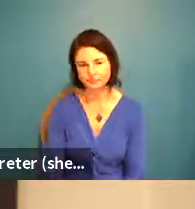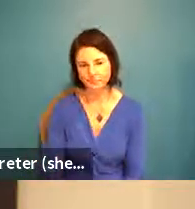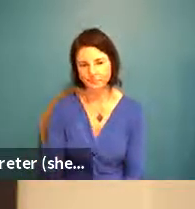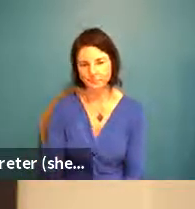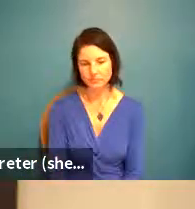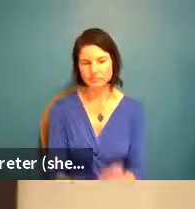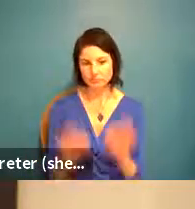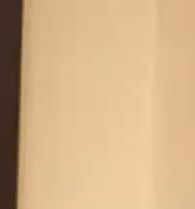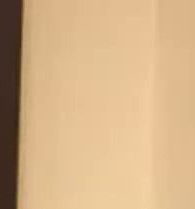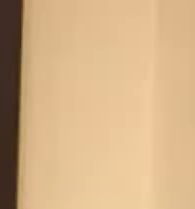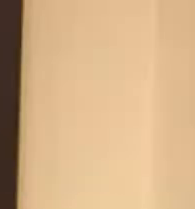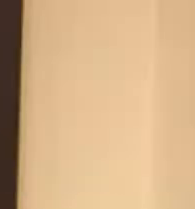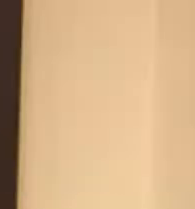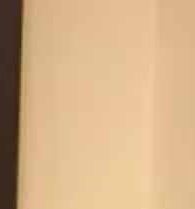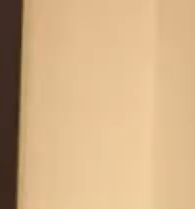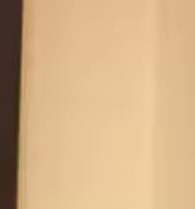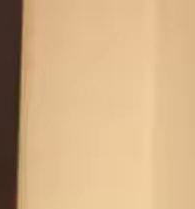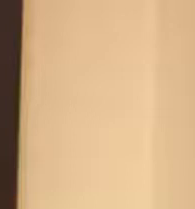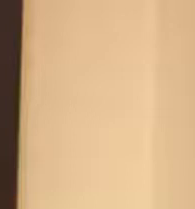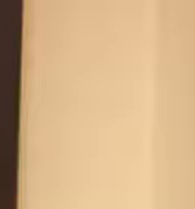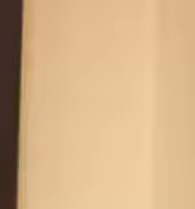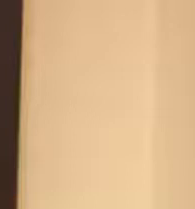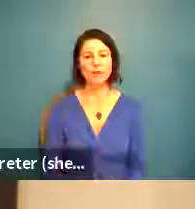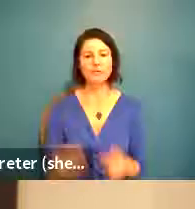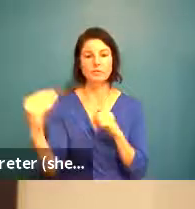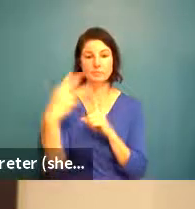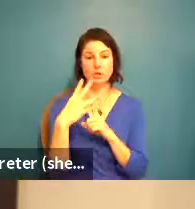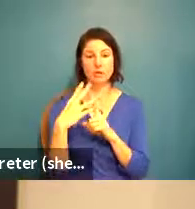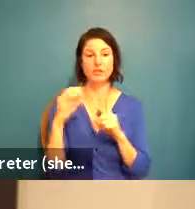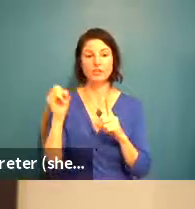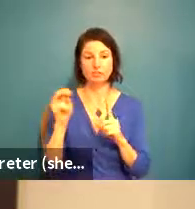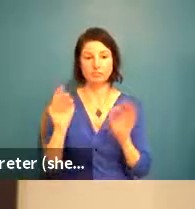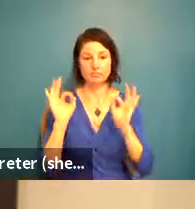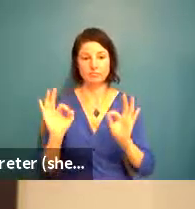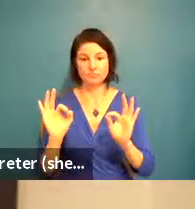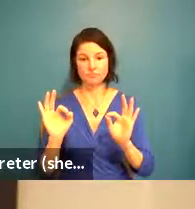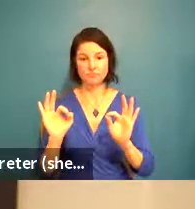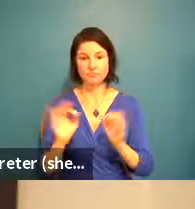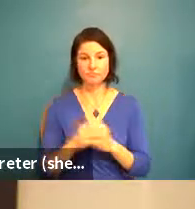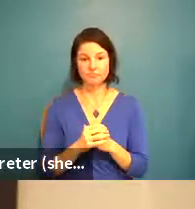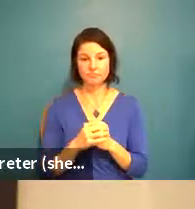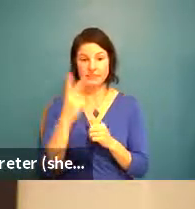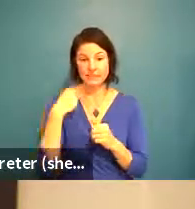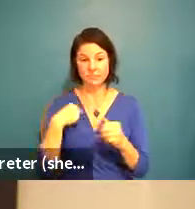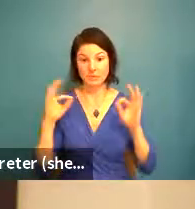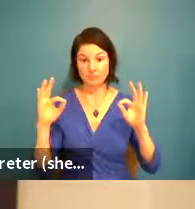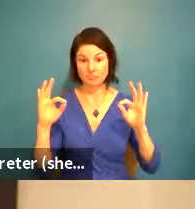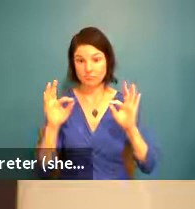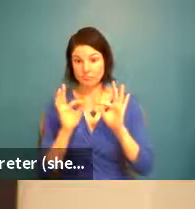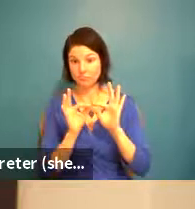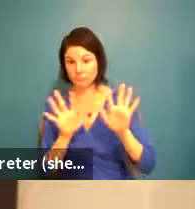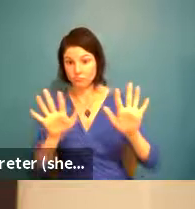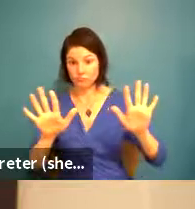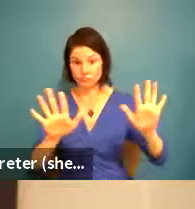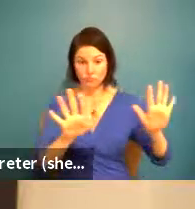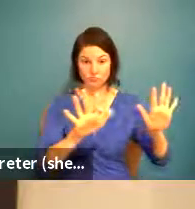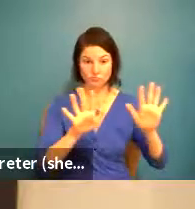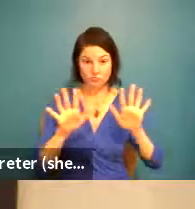Ruthann Van Buren: Okay. All right. So I'm gonna spotlight you. Okay. Okay. Is that alright? with the people that need to see?